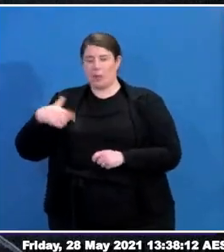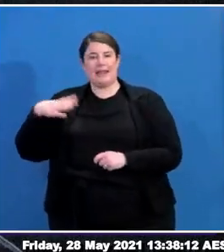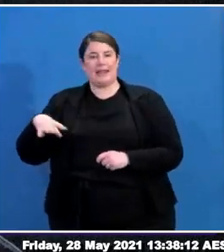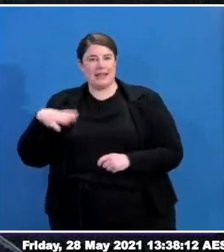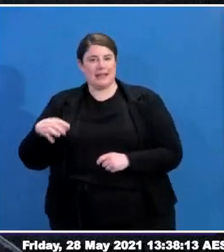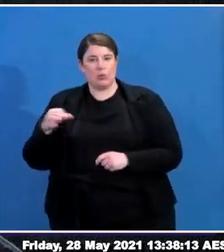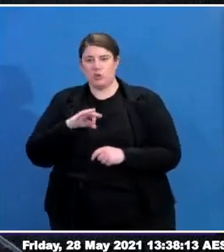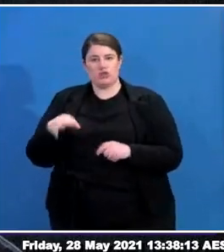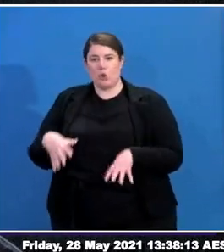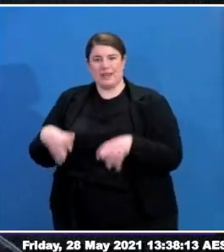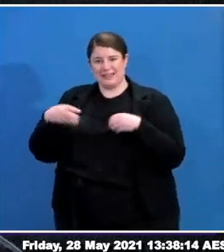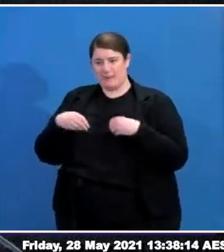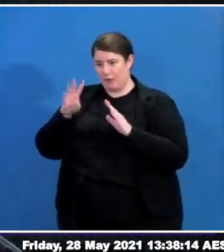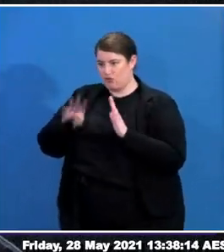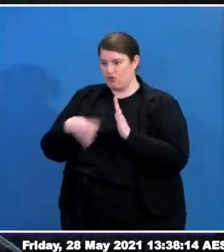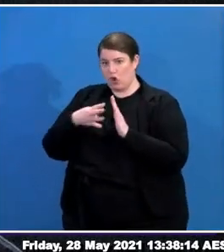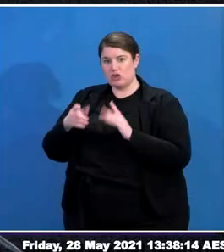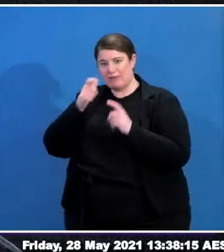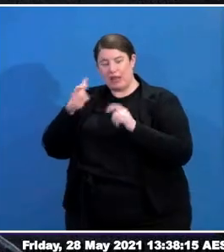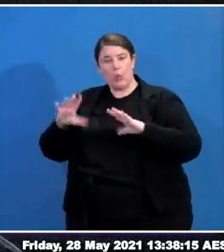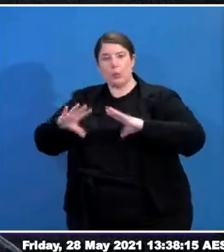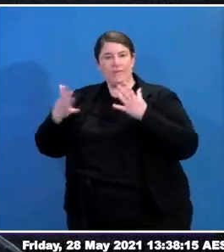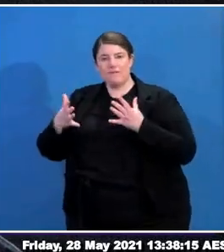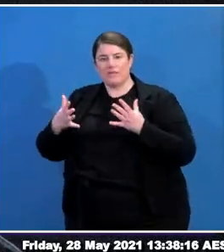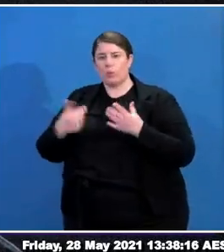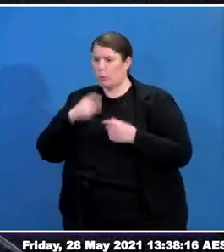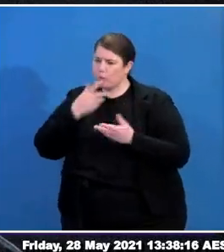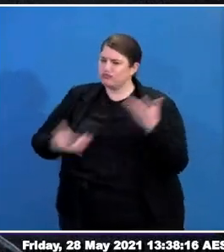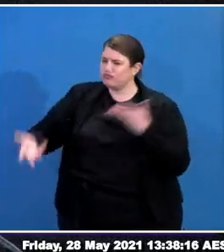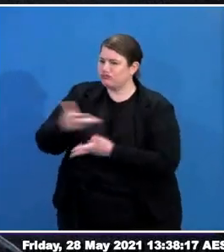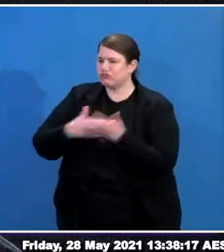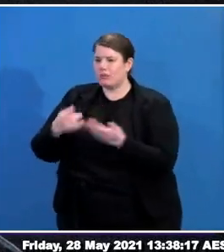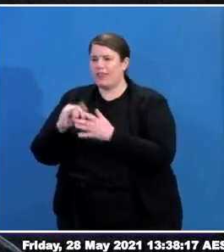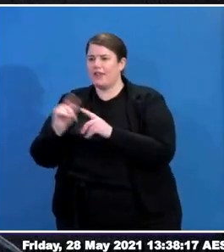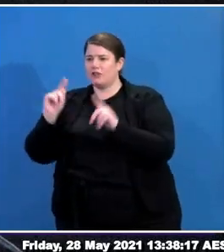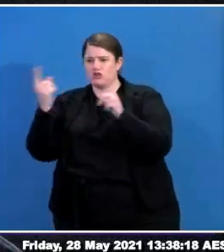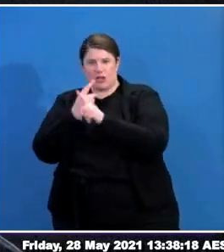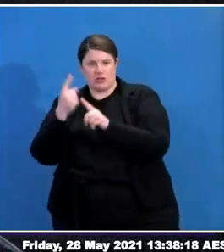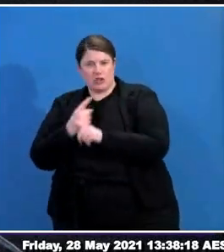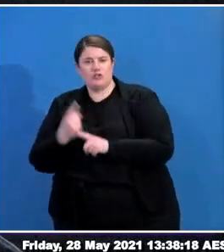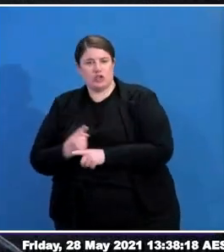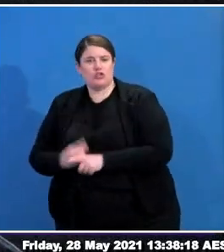We don't accept the roster of care as given, we will make any adjustments we need to when we look across the property.